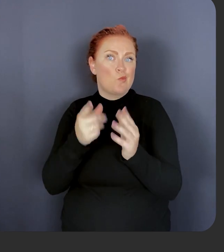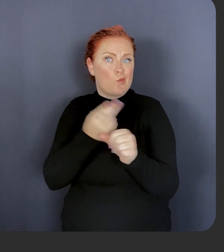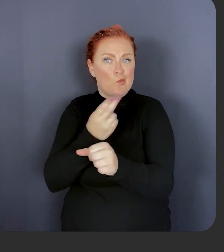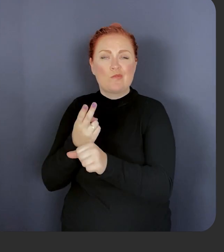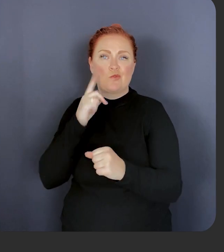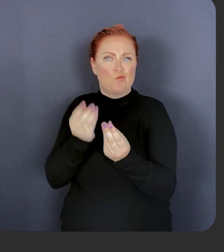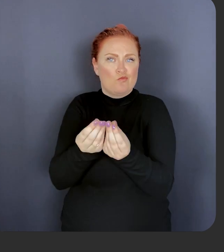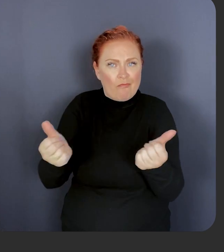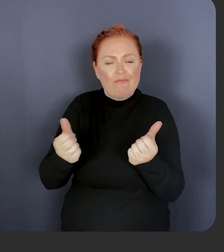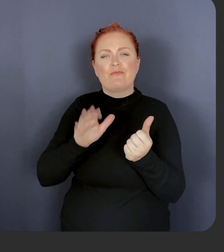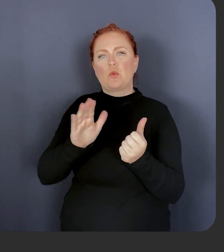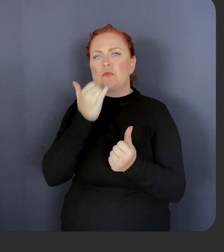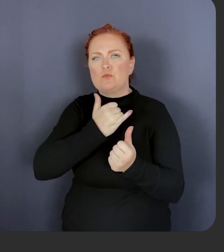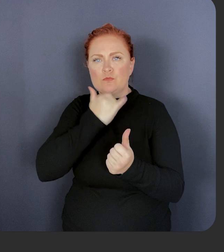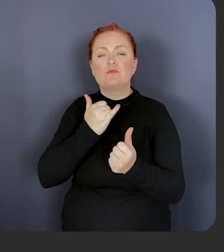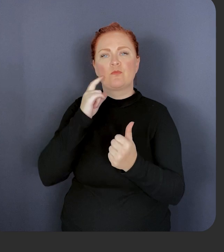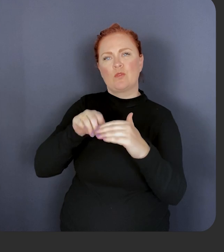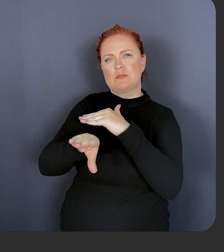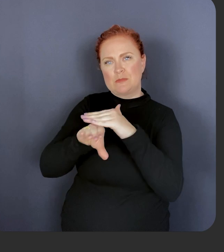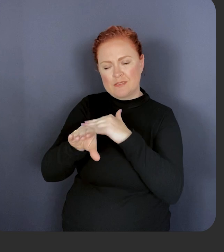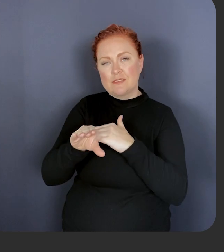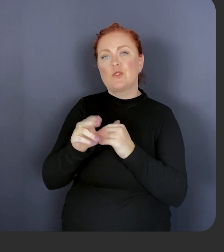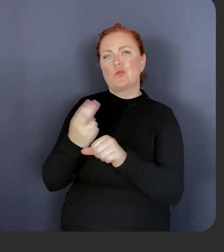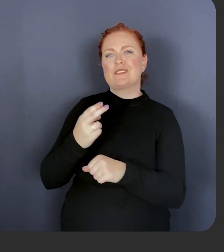issues in a demo dumpling shop Angular app.